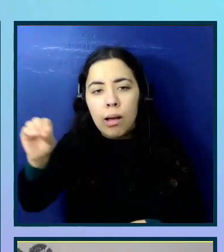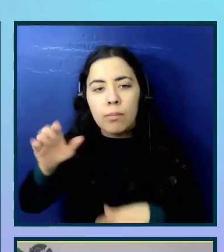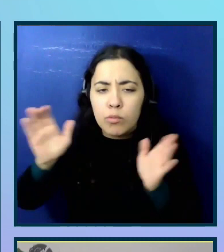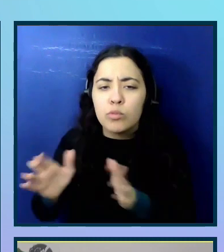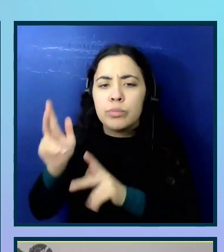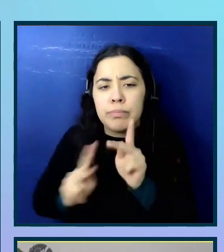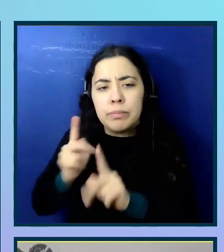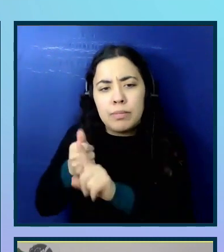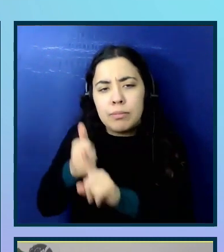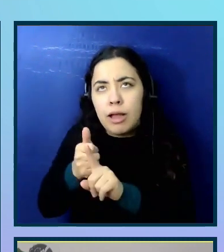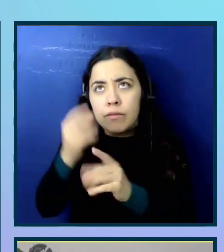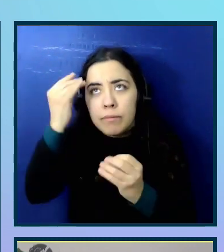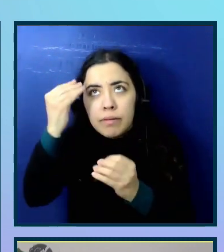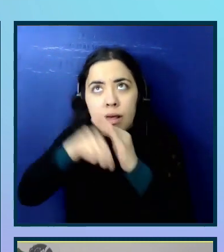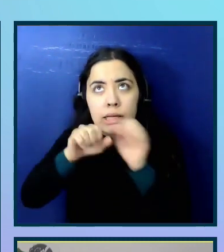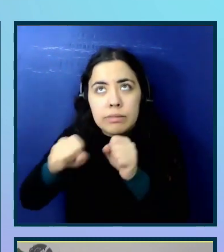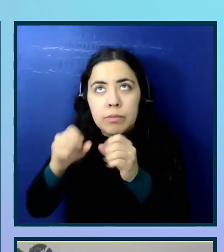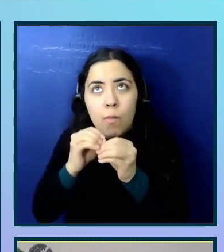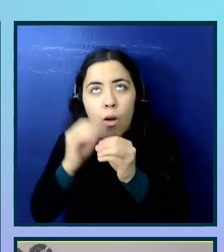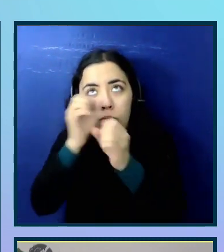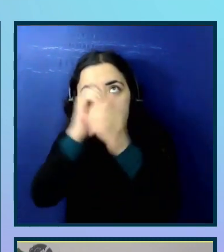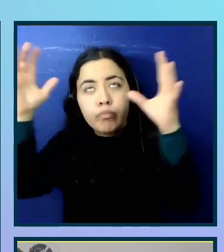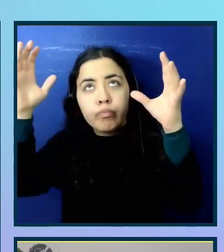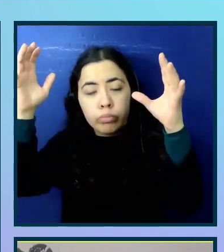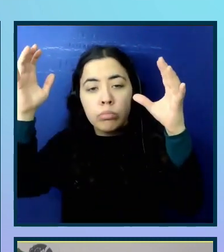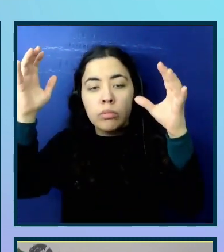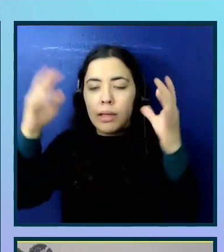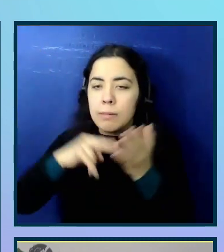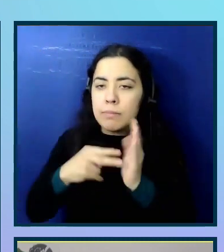And this kind of documentation, they help make sure that accessibility is not enough the thought anymore,